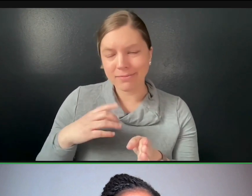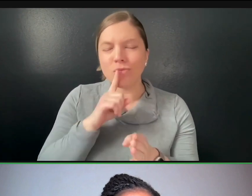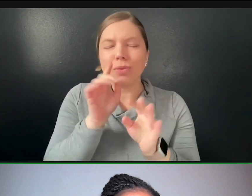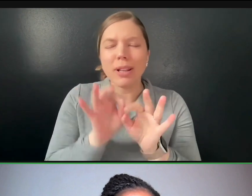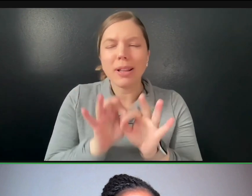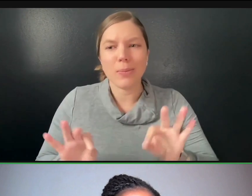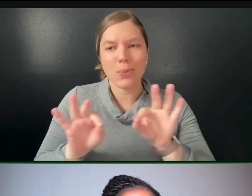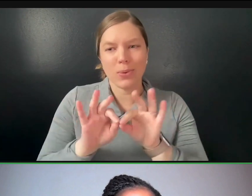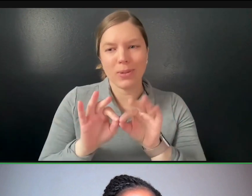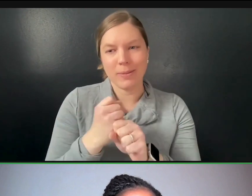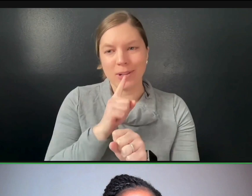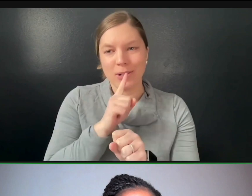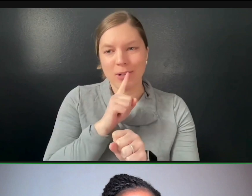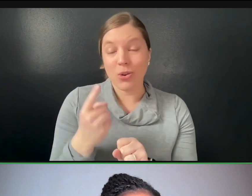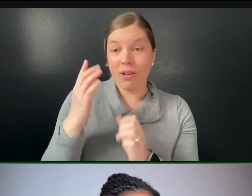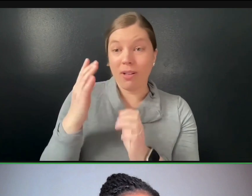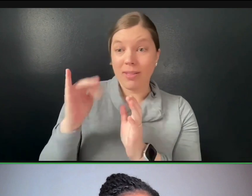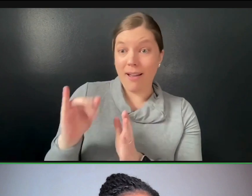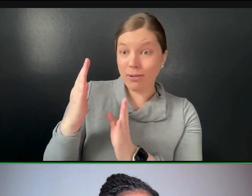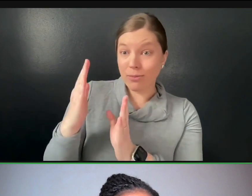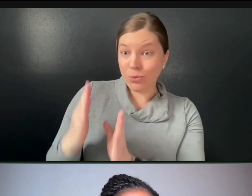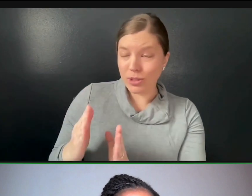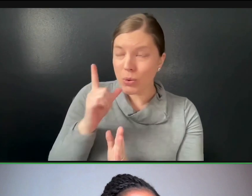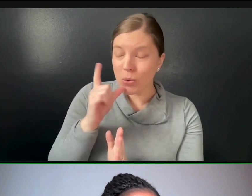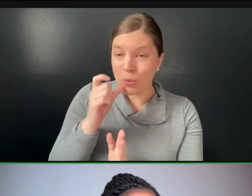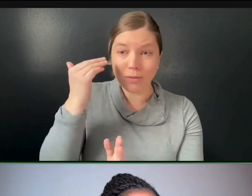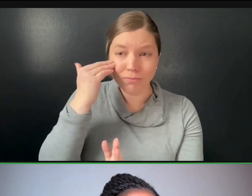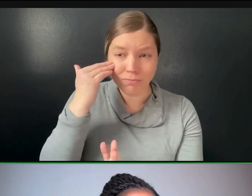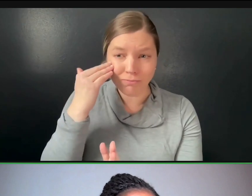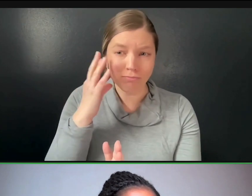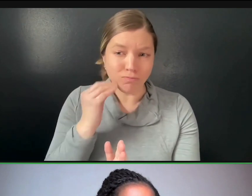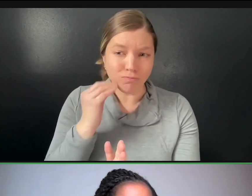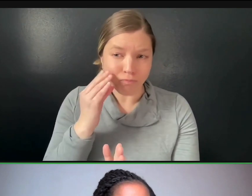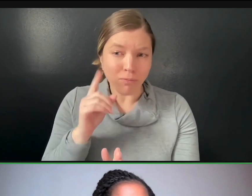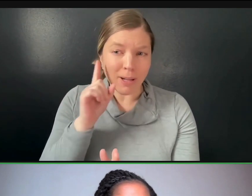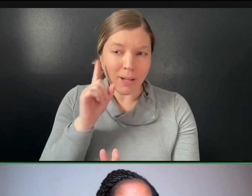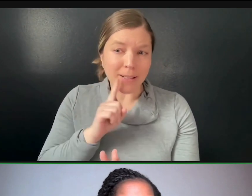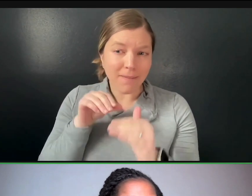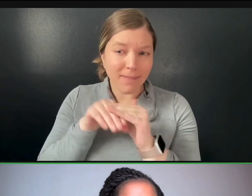Our first tip is a planning committee. So it is key to make sure that there